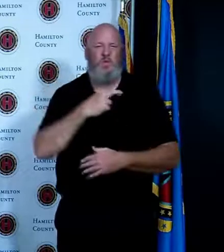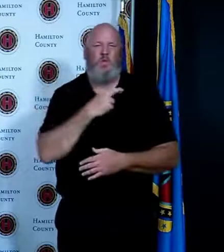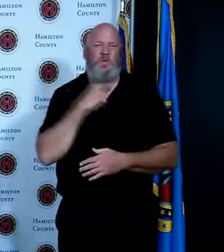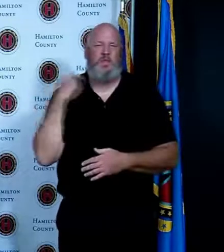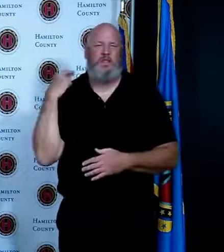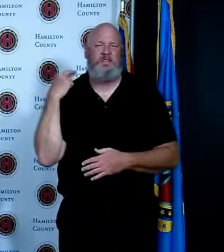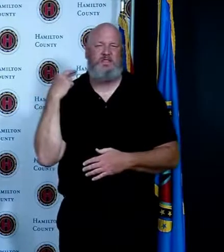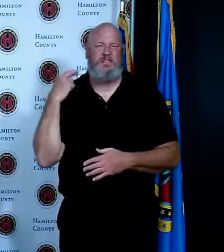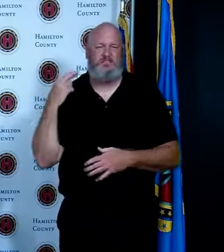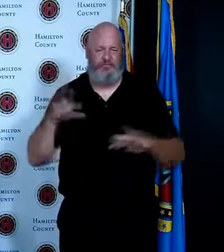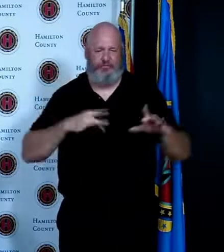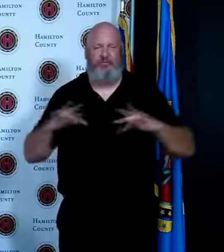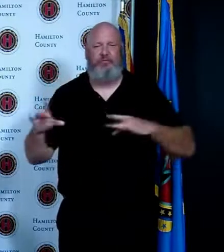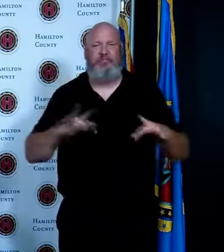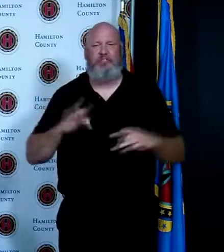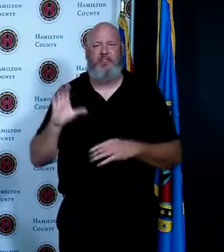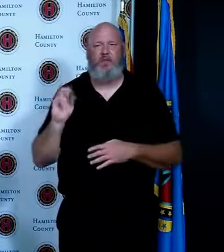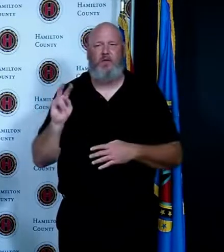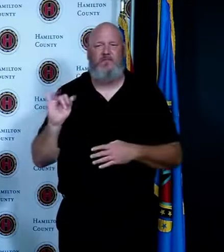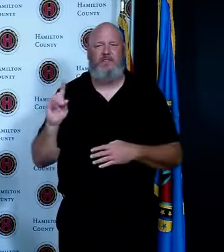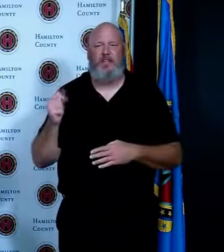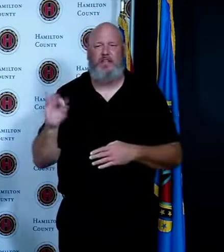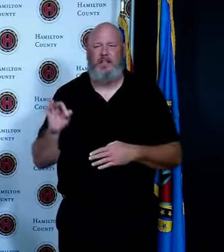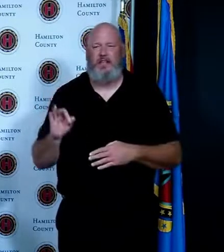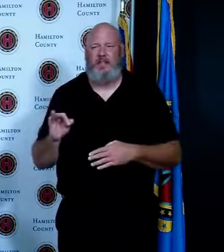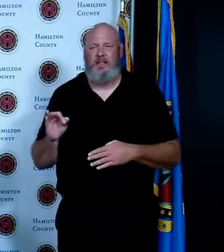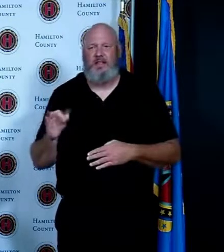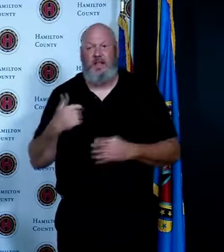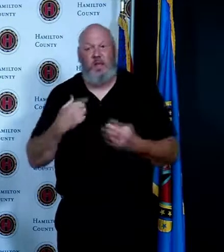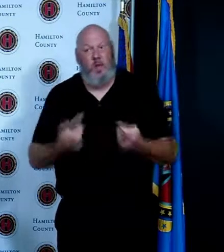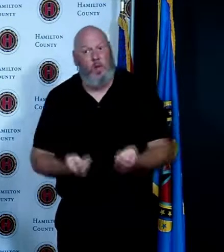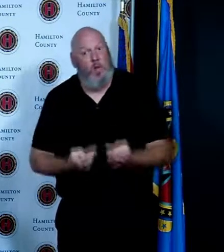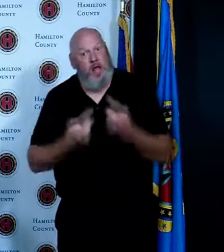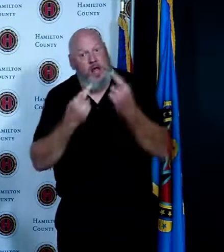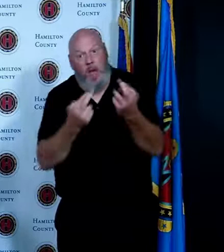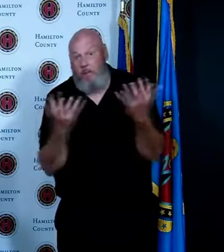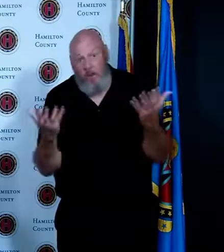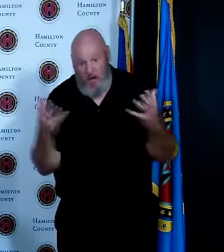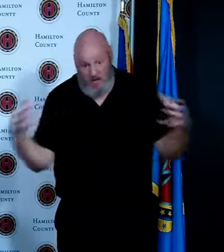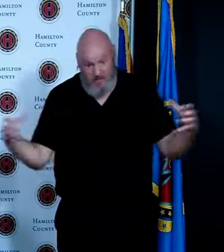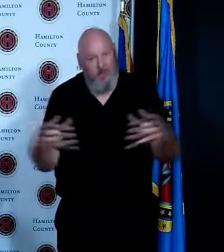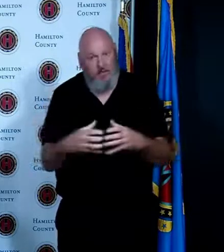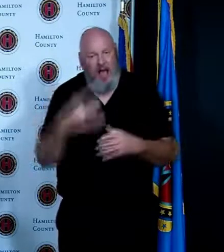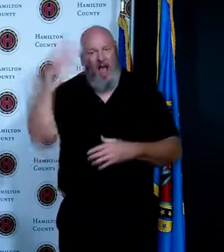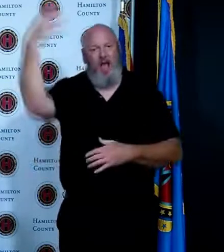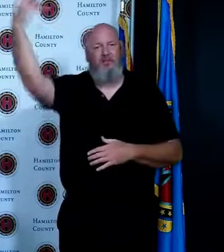spacing and continuing to keep those a focus and a priority we will never be in